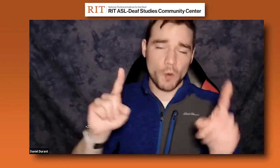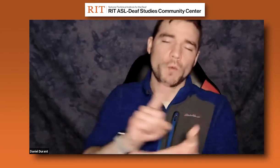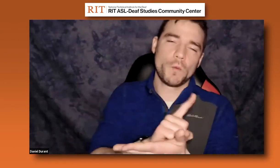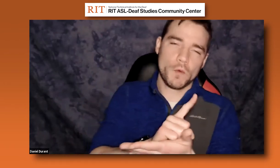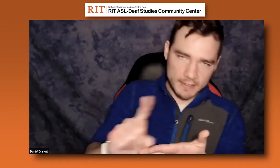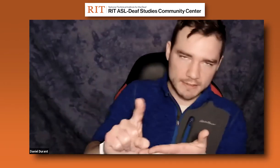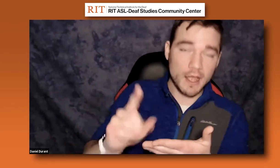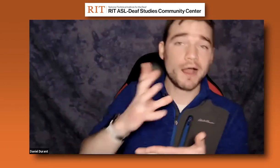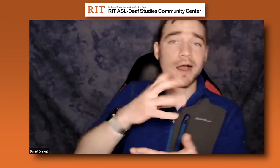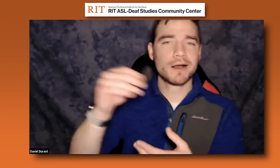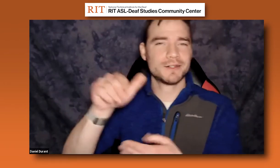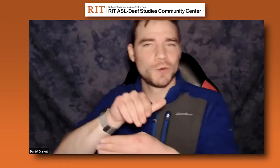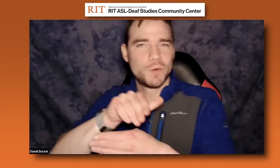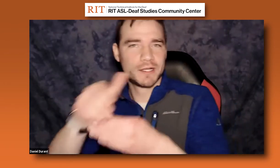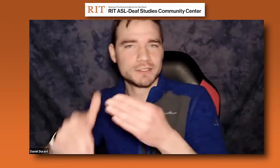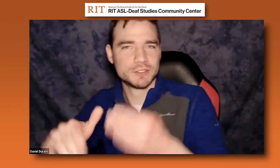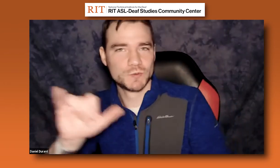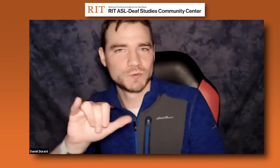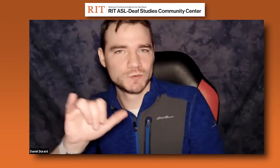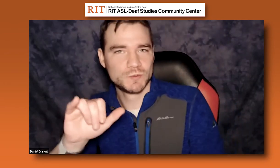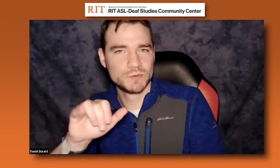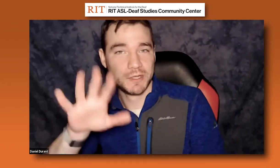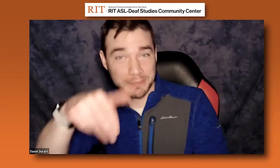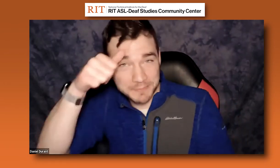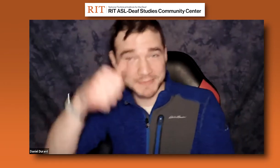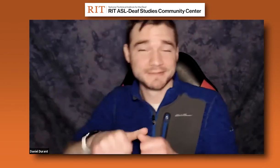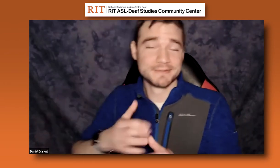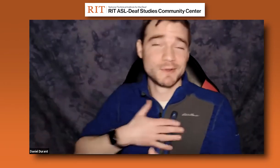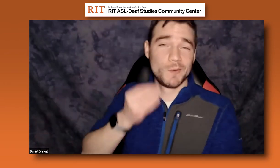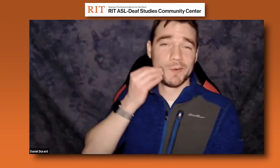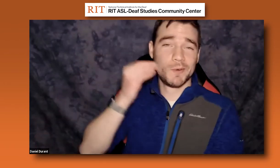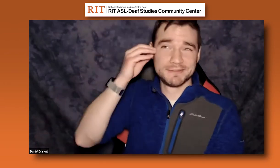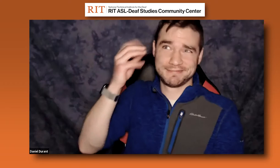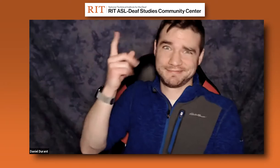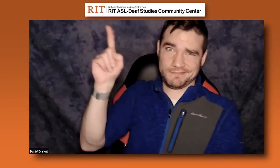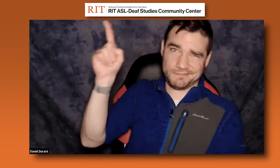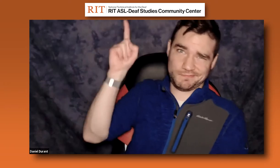We had to rehearse during the week and on weekends,